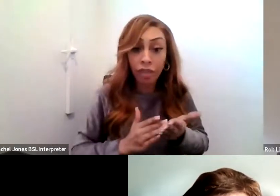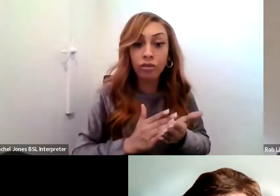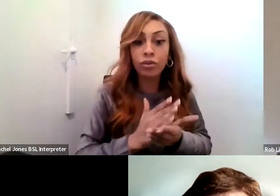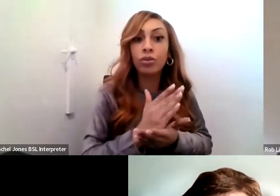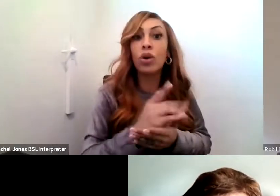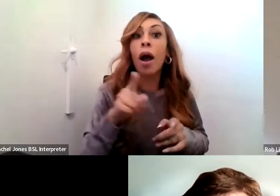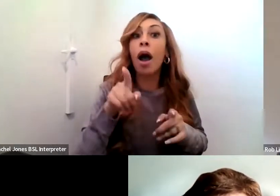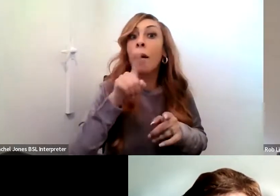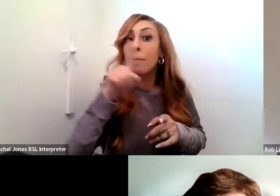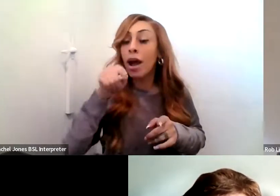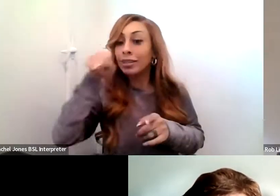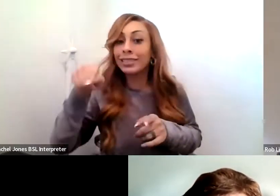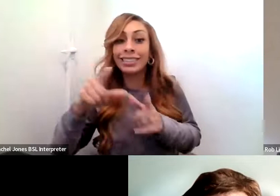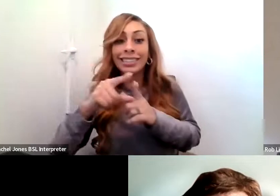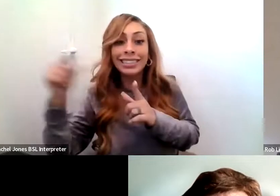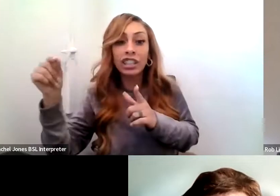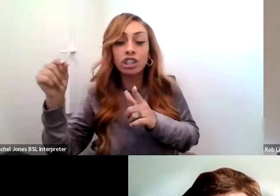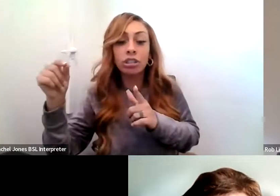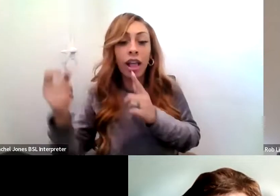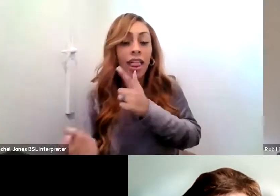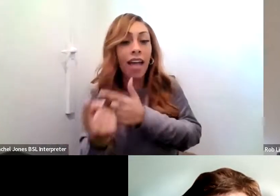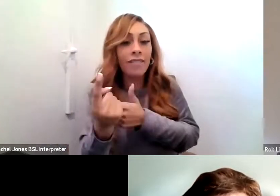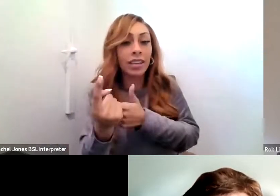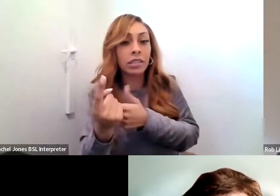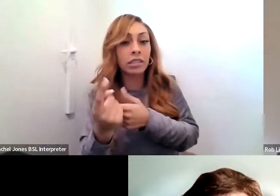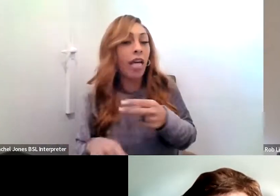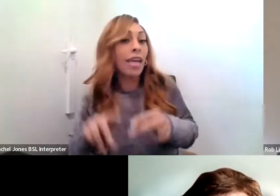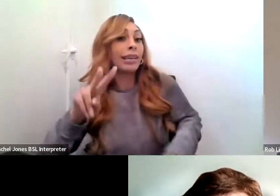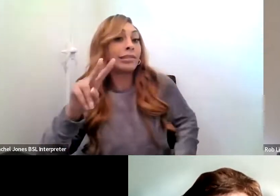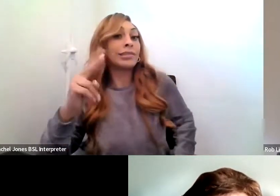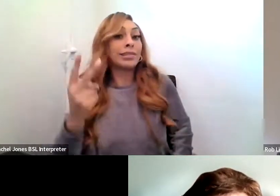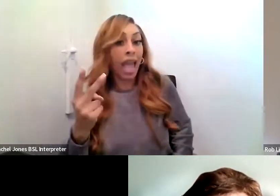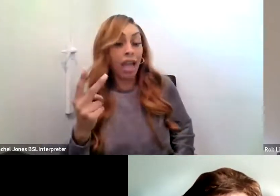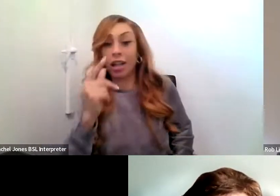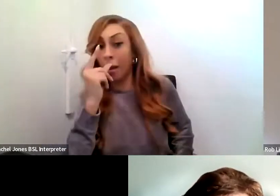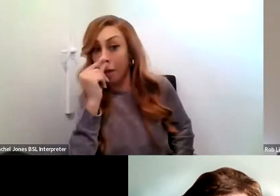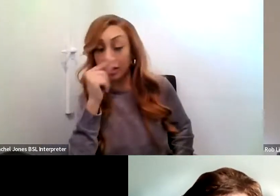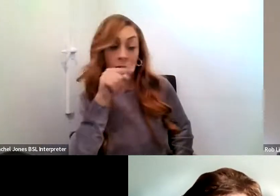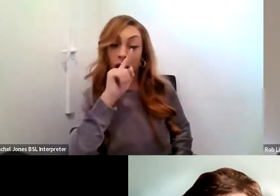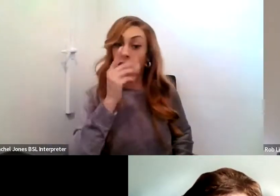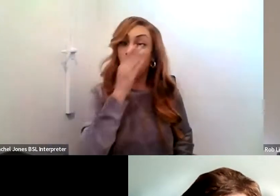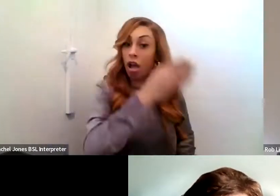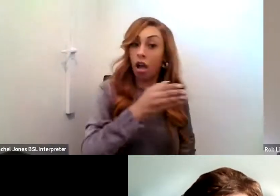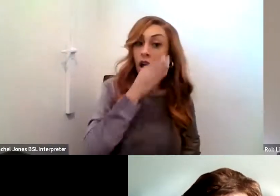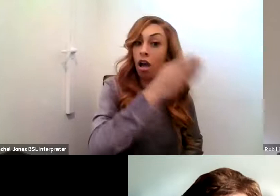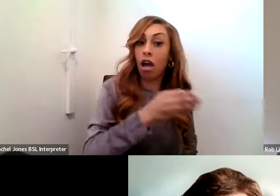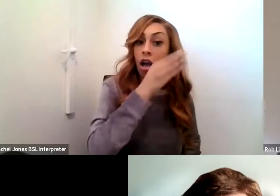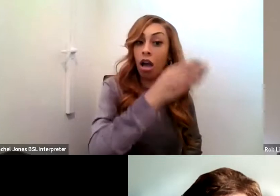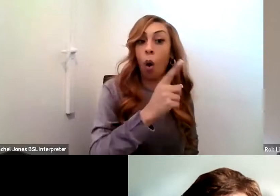then it adds a kind of second possibility for people who can't attend the one or two nights on the run